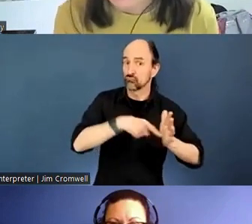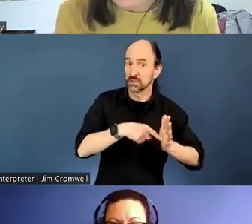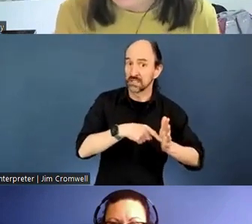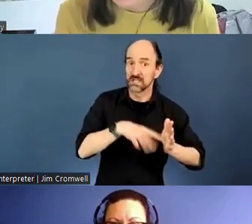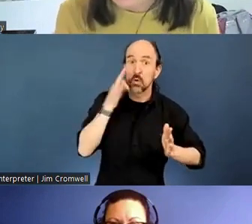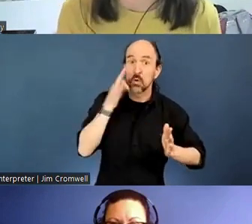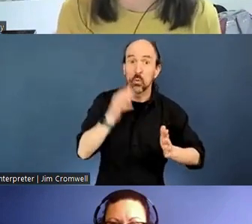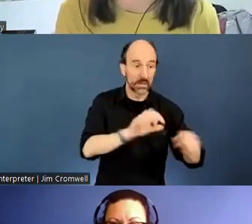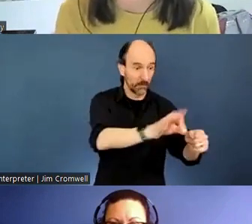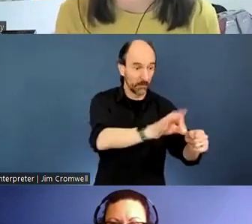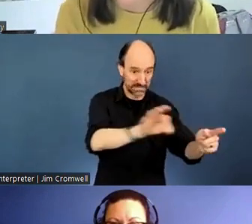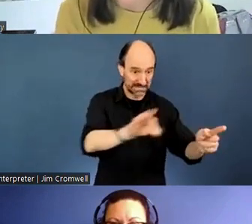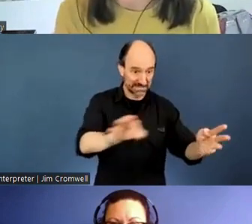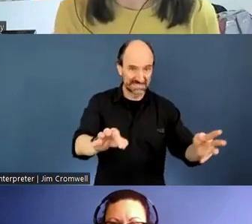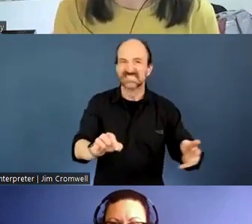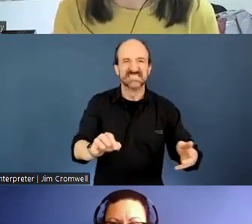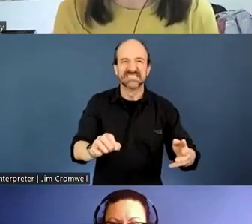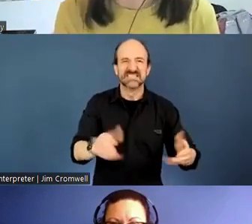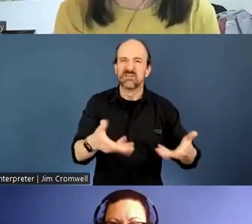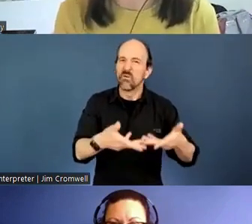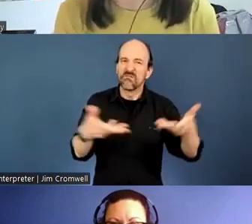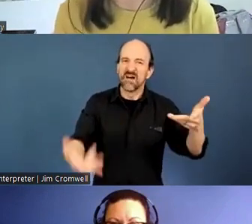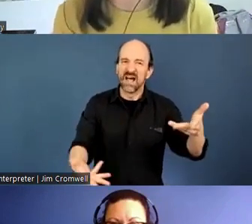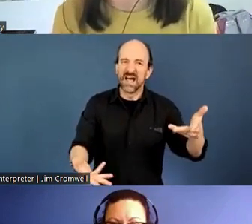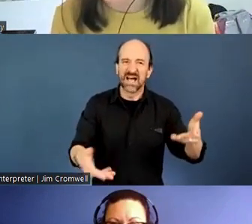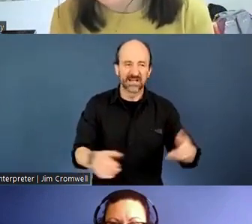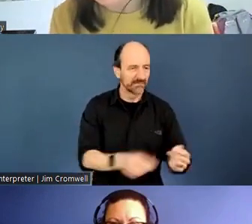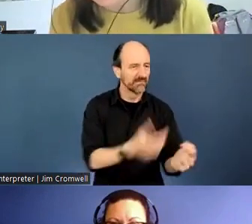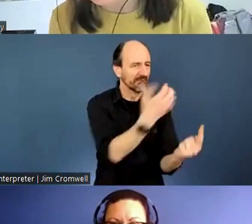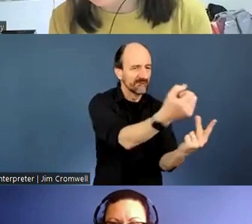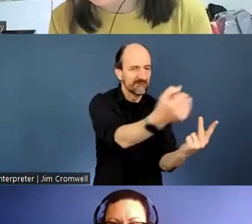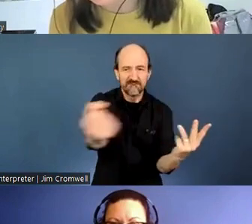equally distributed. So in some areas more people are affected